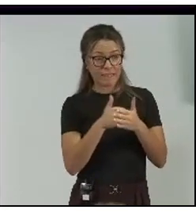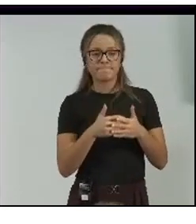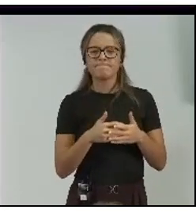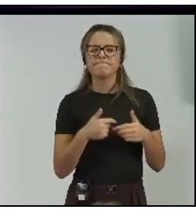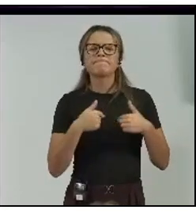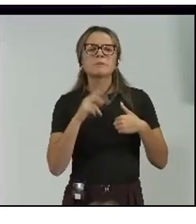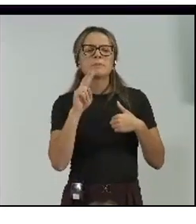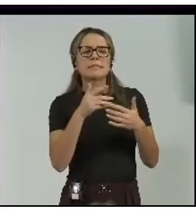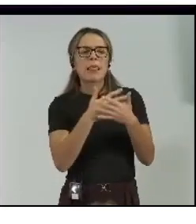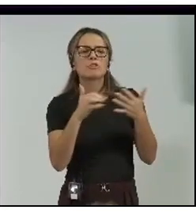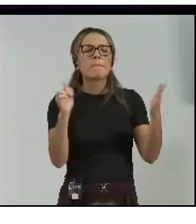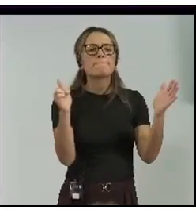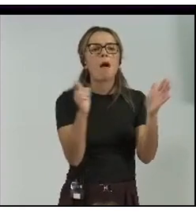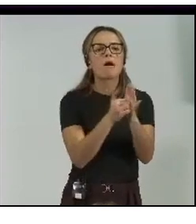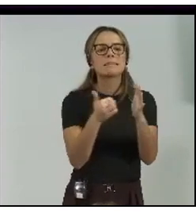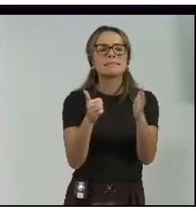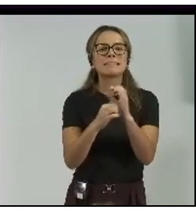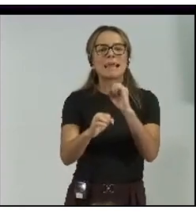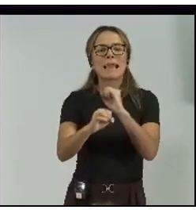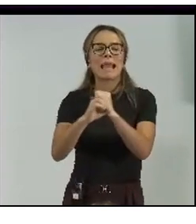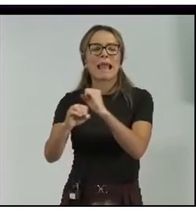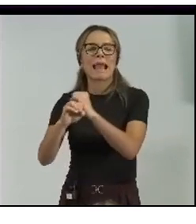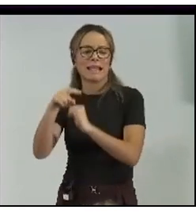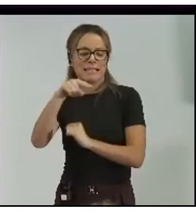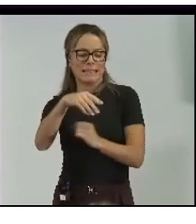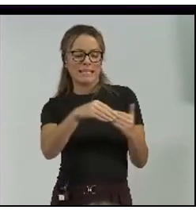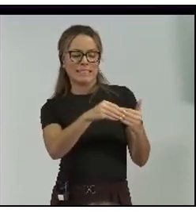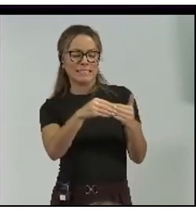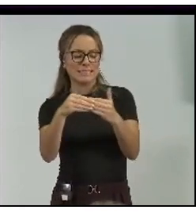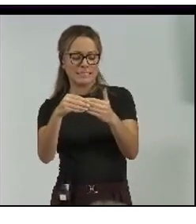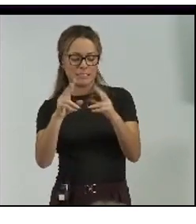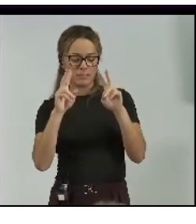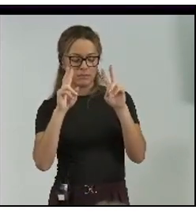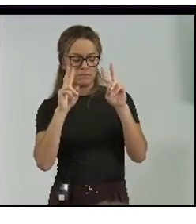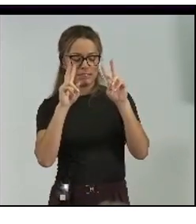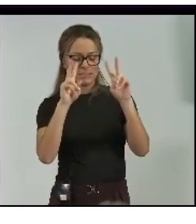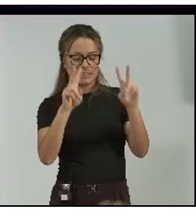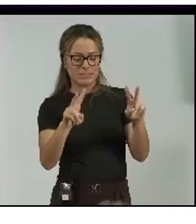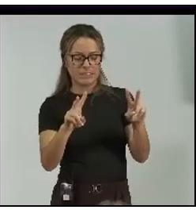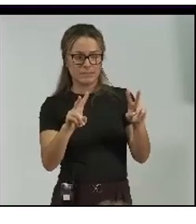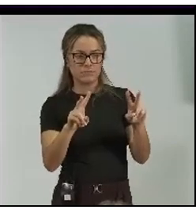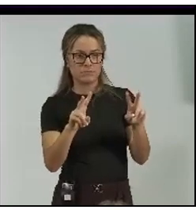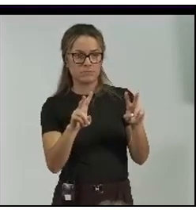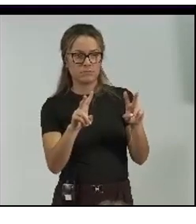the charge because they, they see the ROI and they, you know, referring back to the earlier